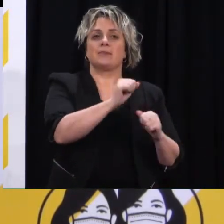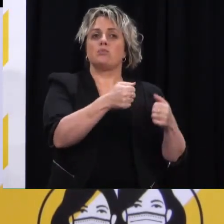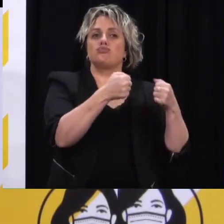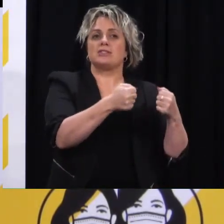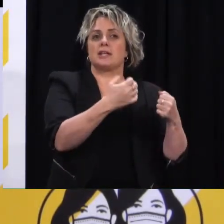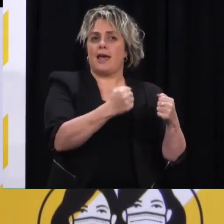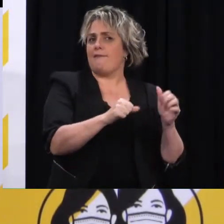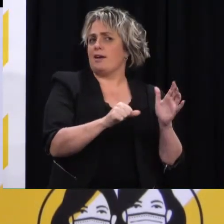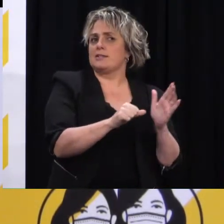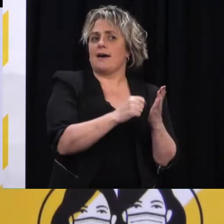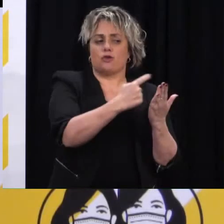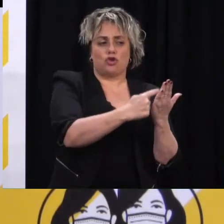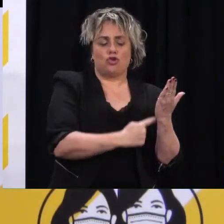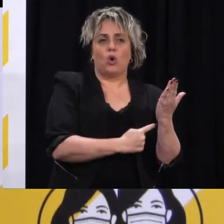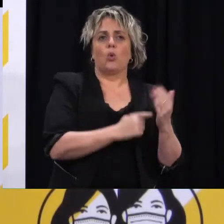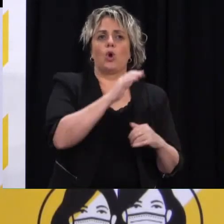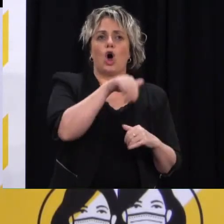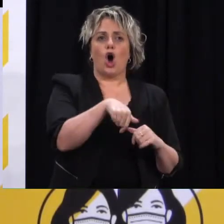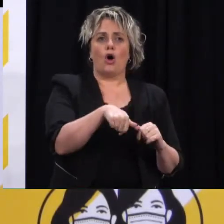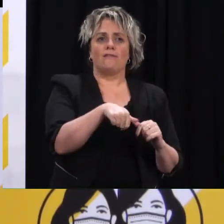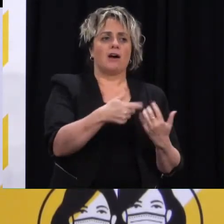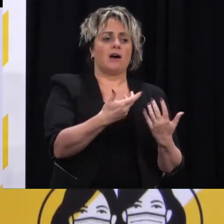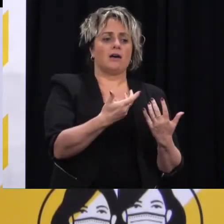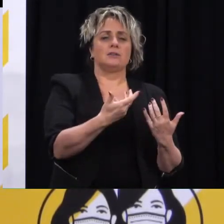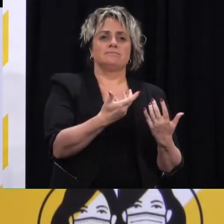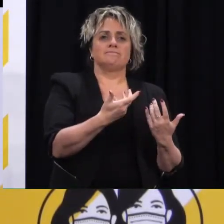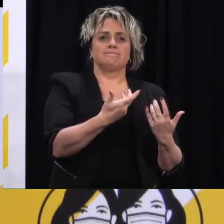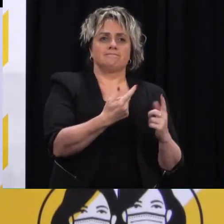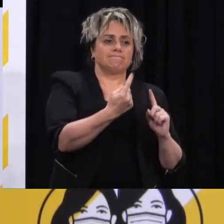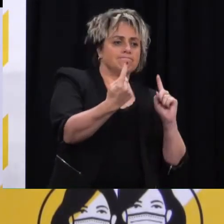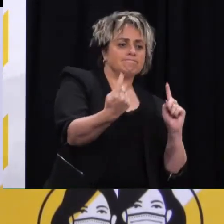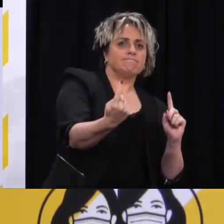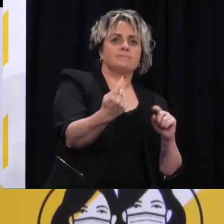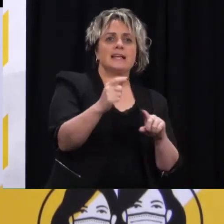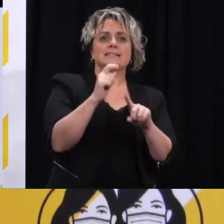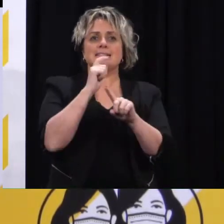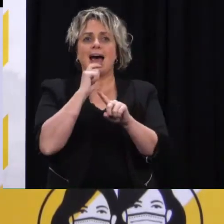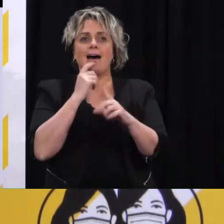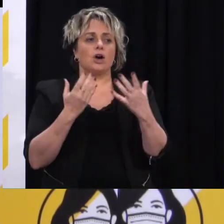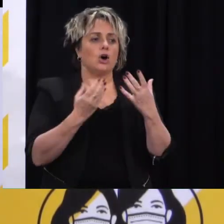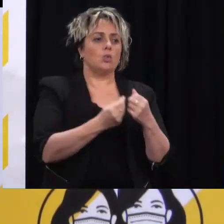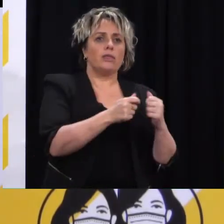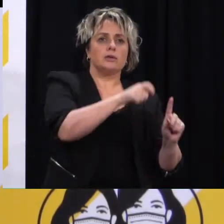were informed last night. Suffice to say under alert